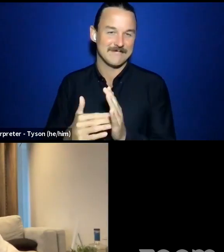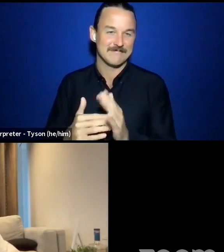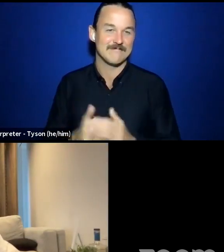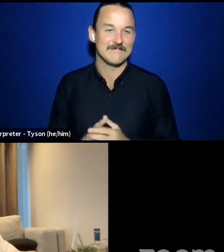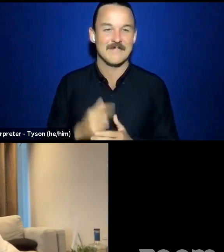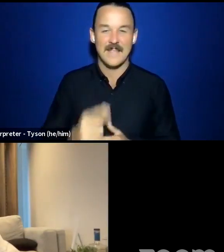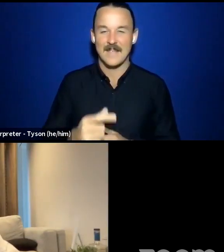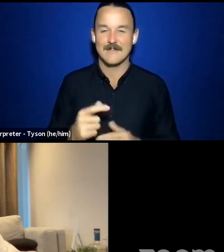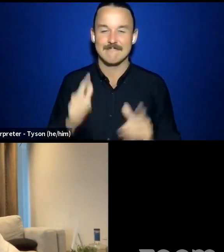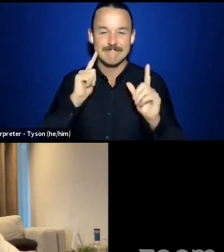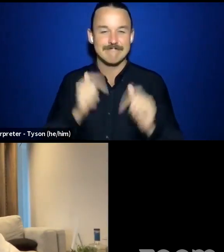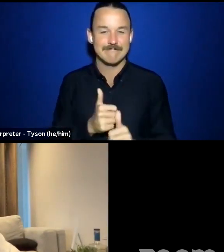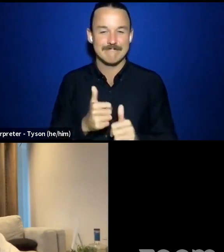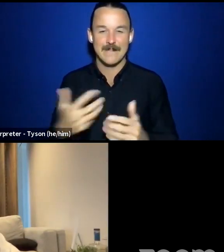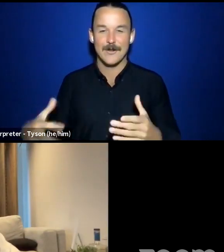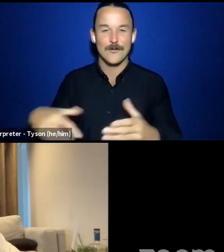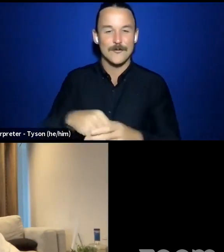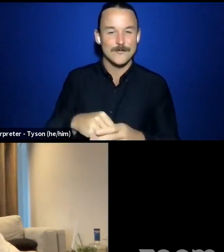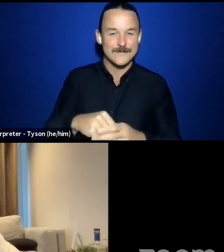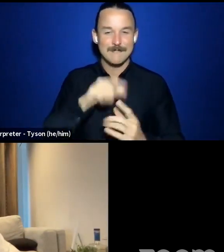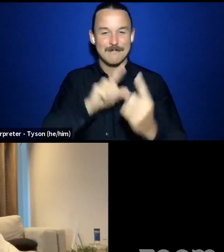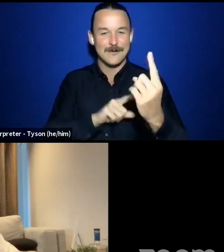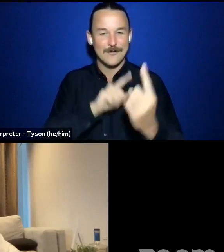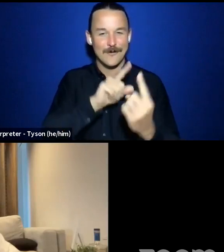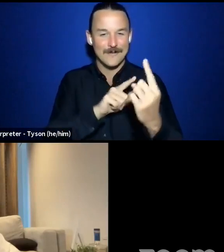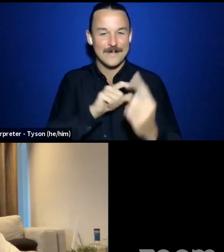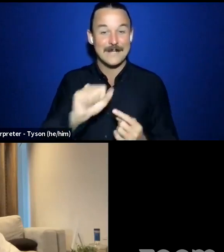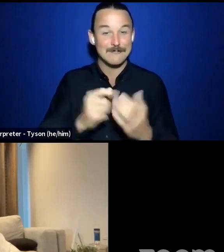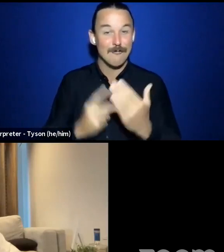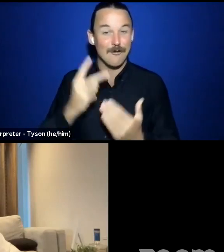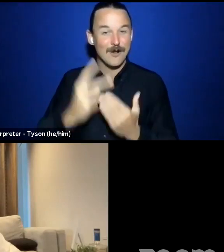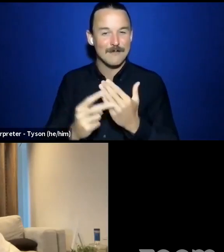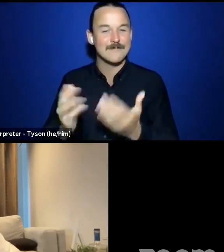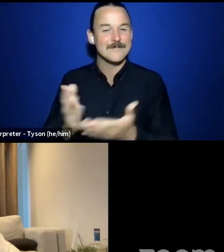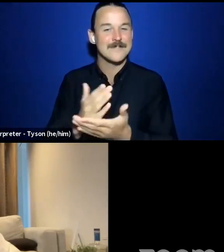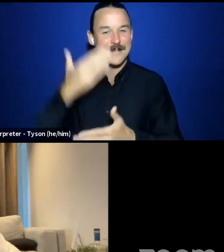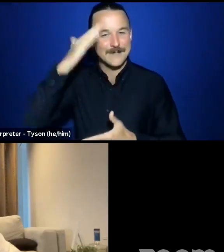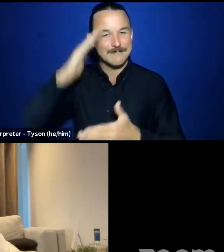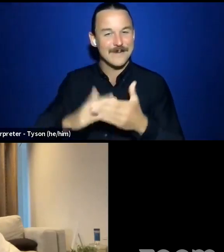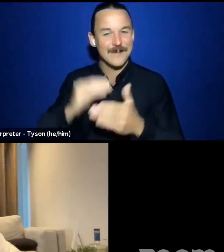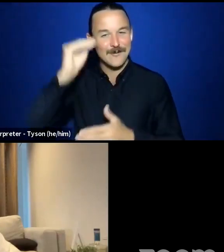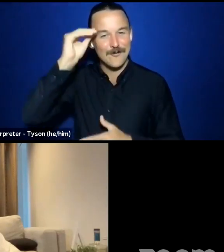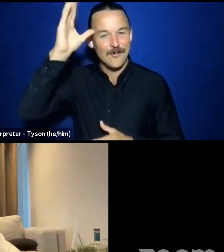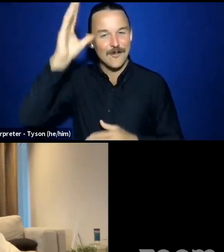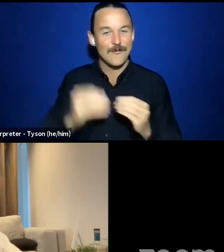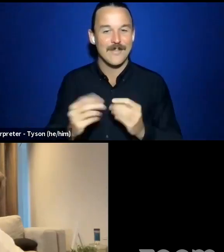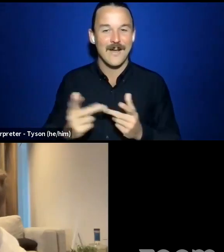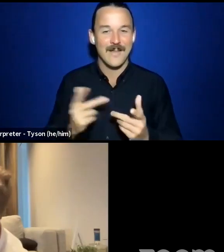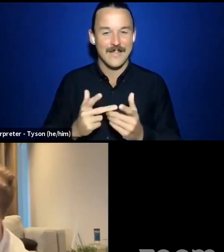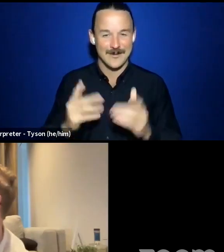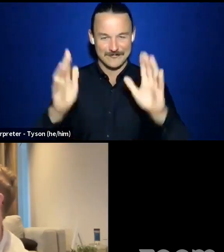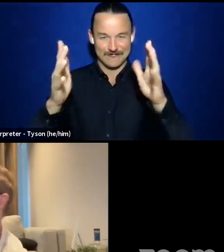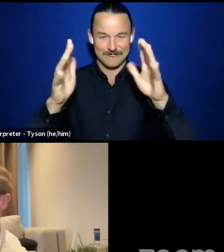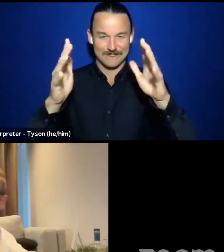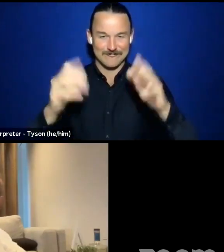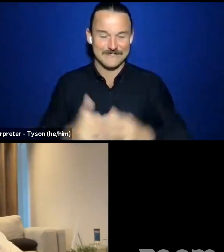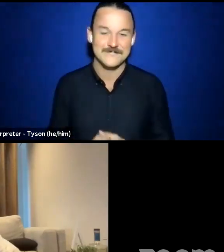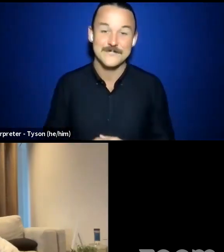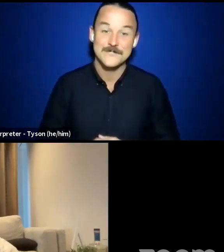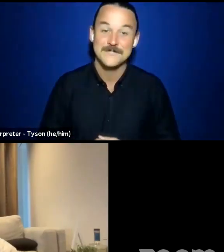He champions the power He champions the power of inclusion of mentoring, utilizing. g his platform to share experiences and knowledge with others.